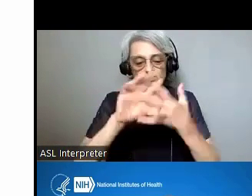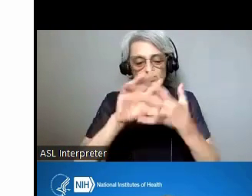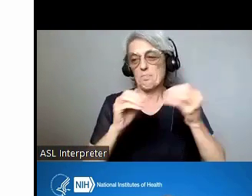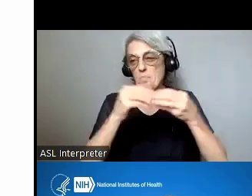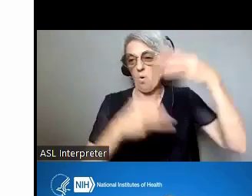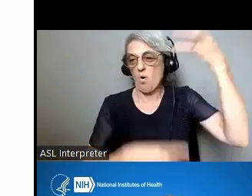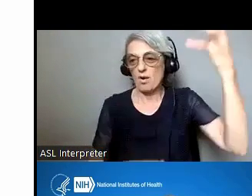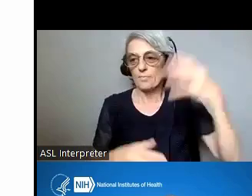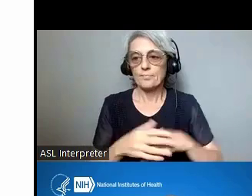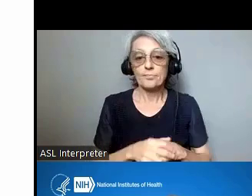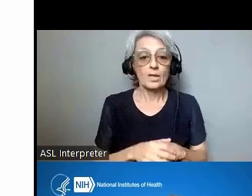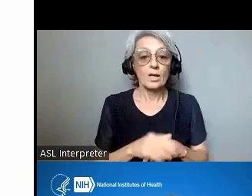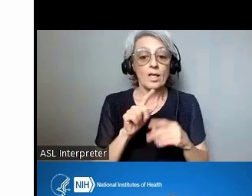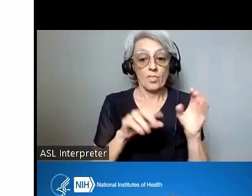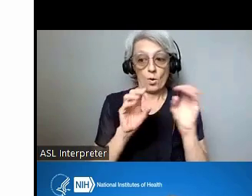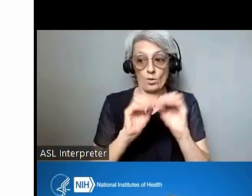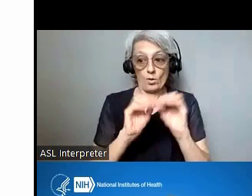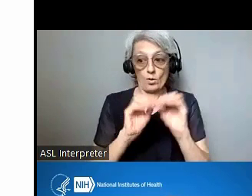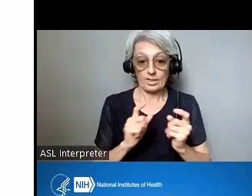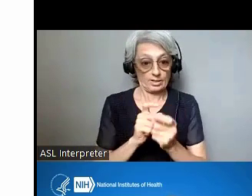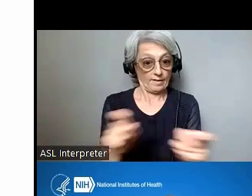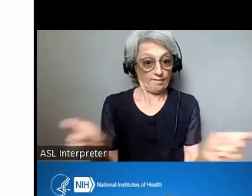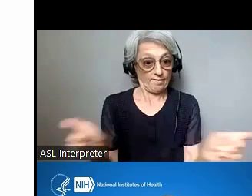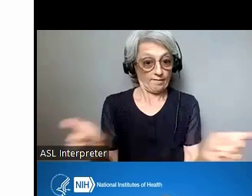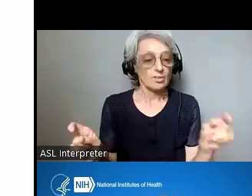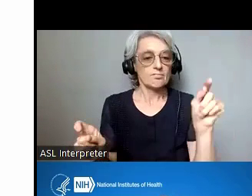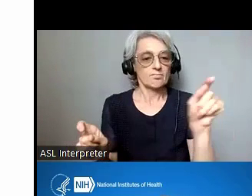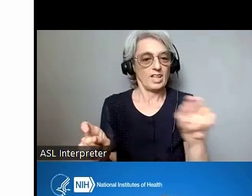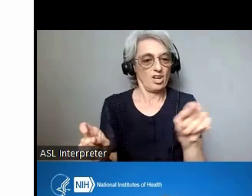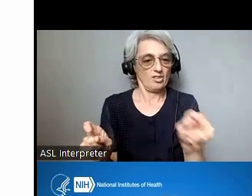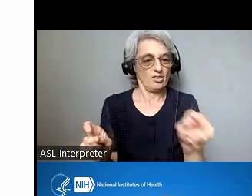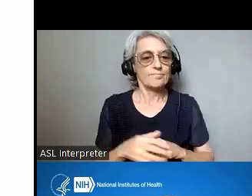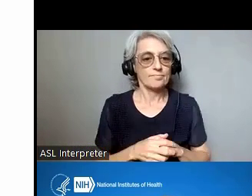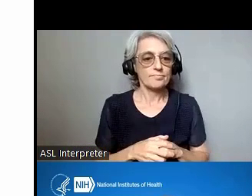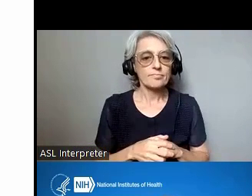And the degrees conferred are noted here and in the NOFO, as well.